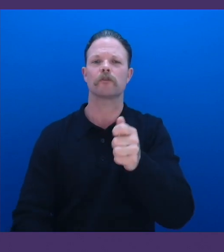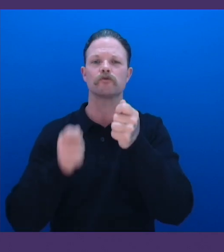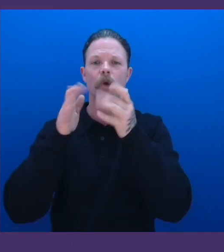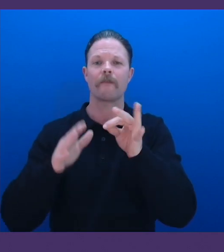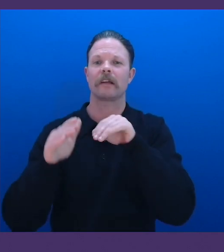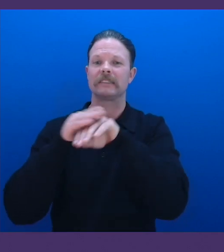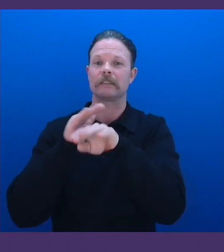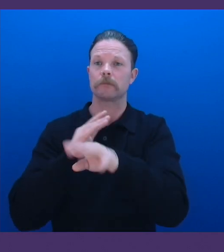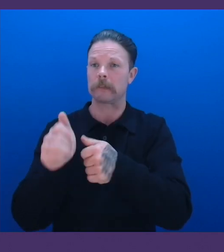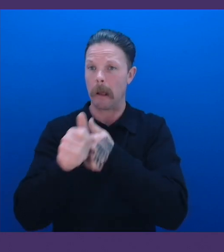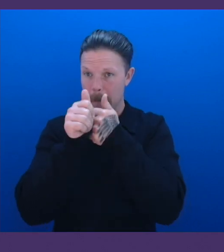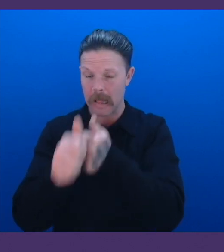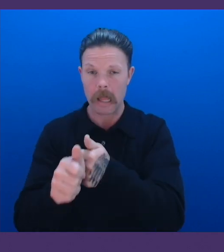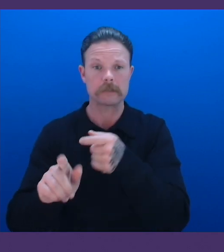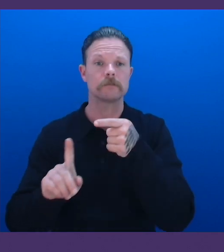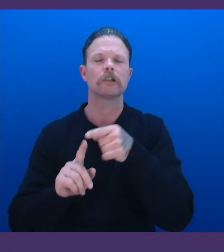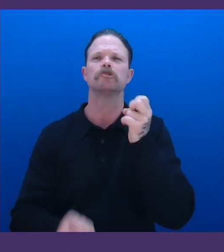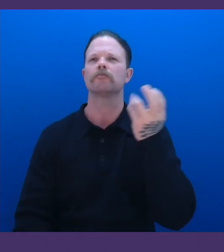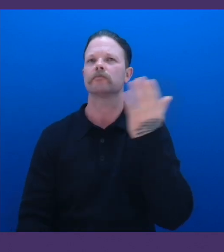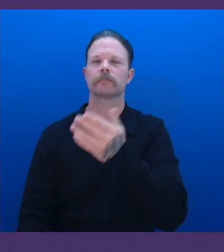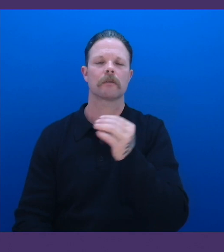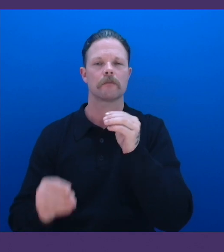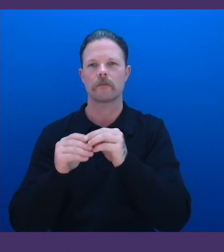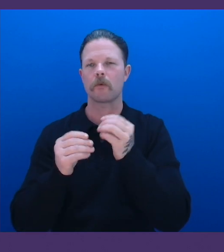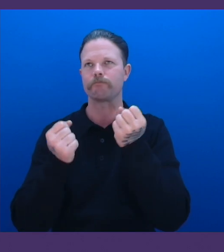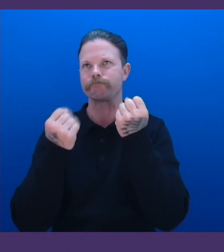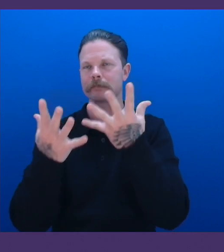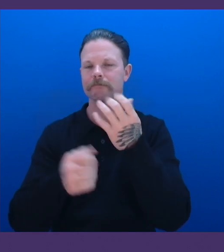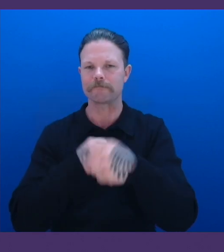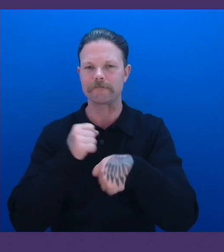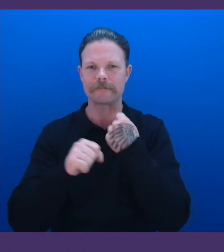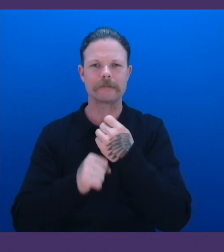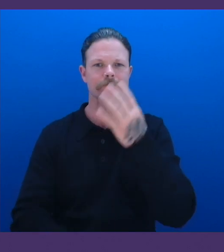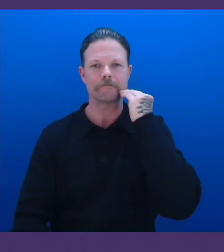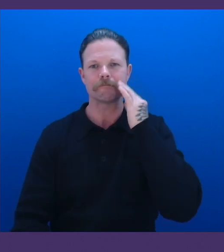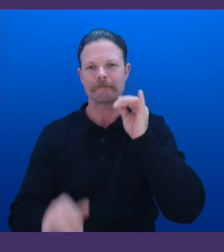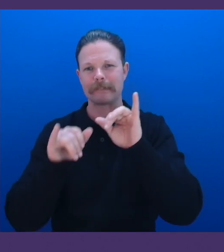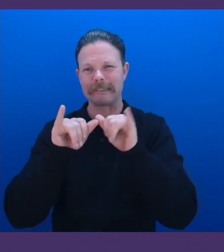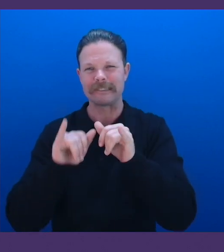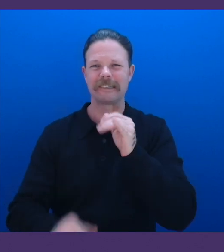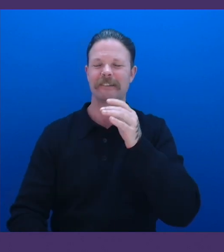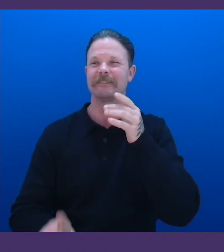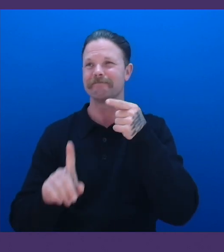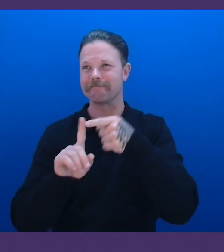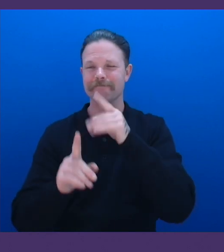She brings more than a decade of engineering experience to that role including working on flagship products